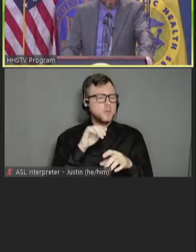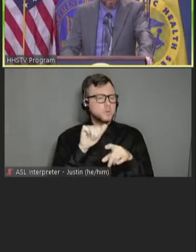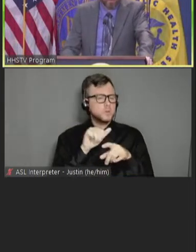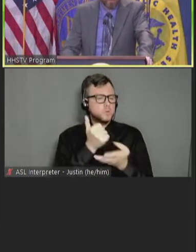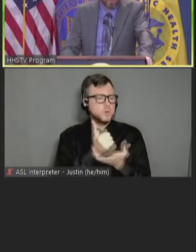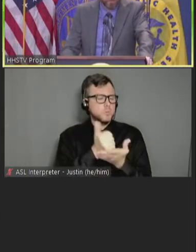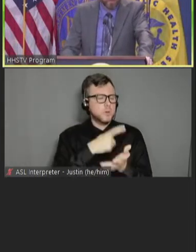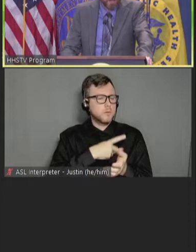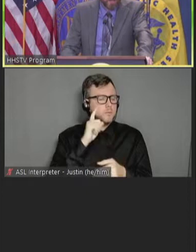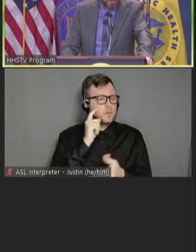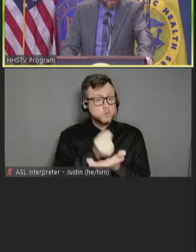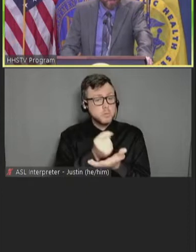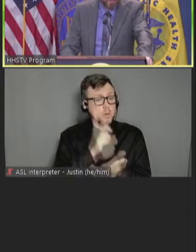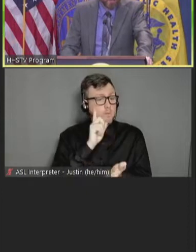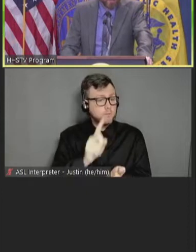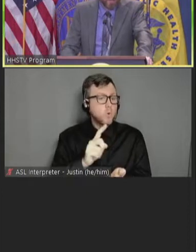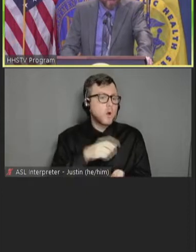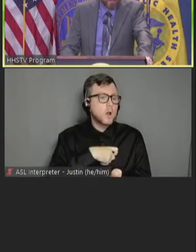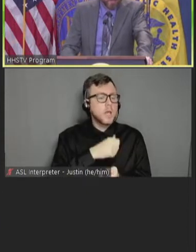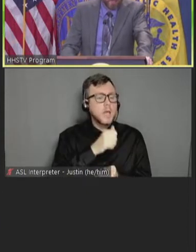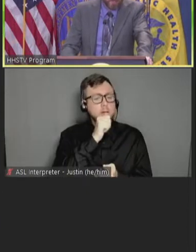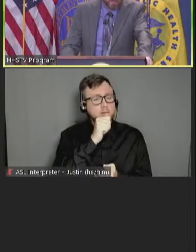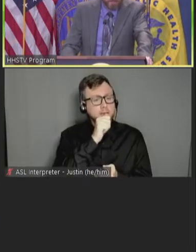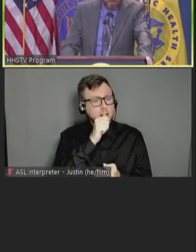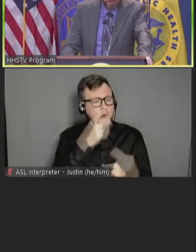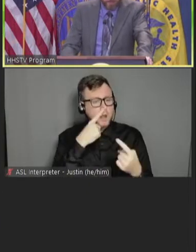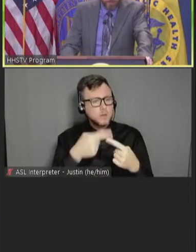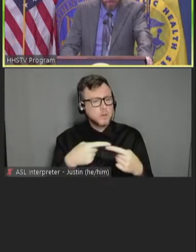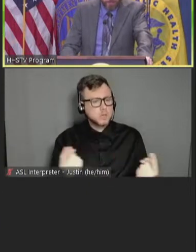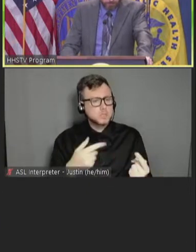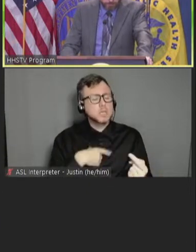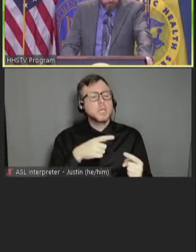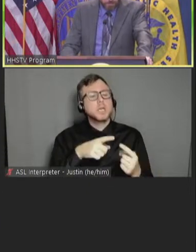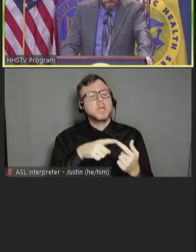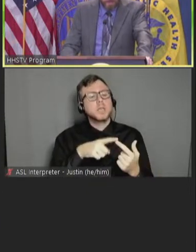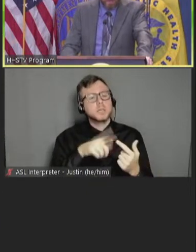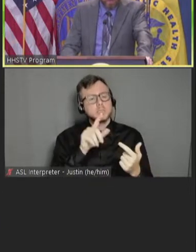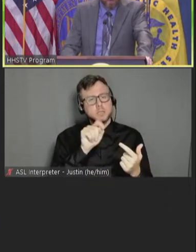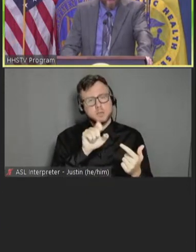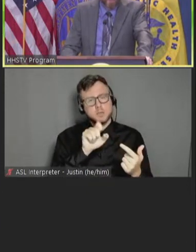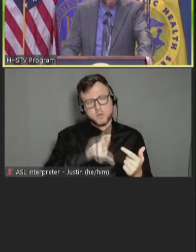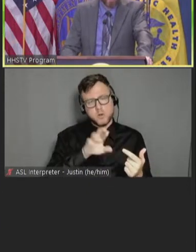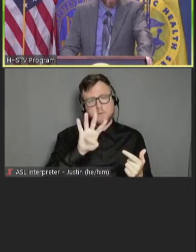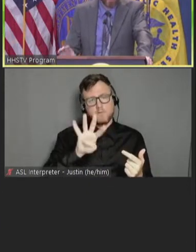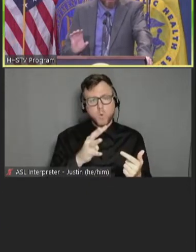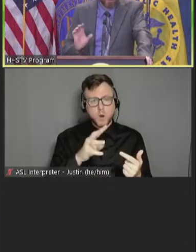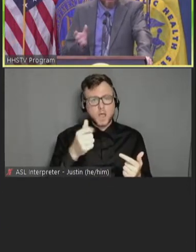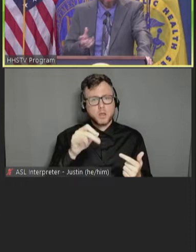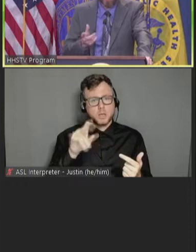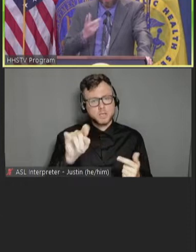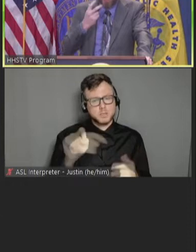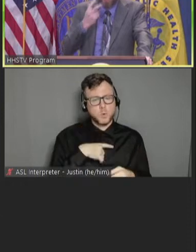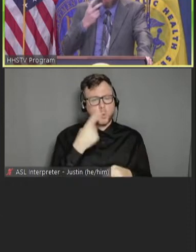relatively soon. And then you also have TLR4 agonist, a small molecule that's being given